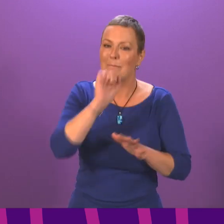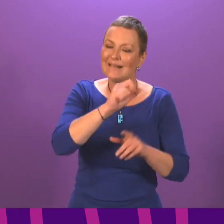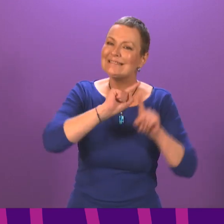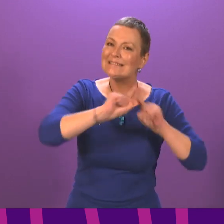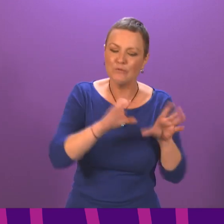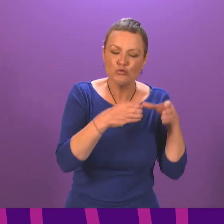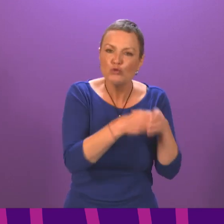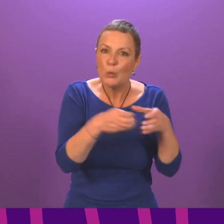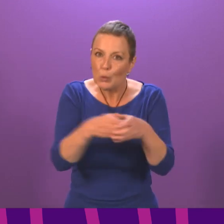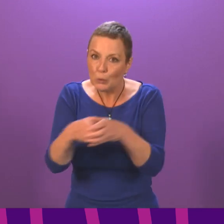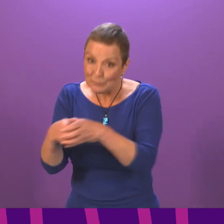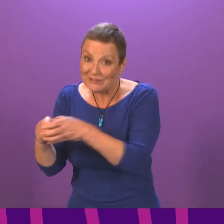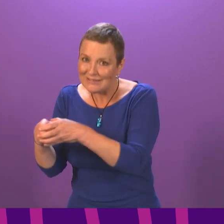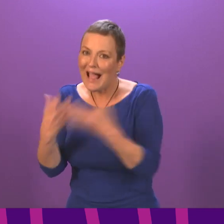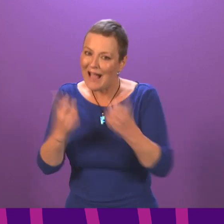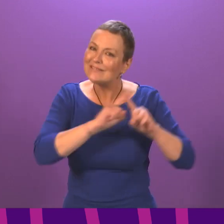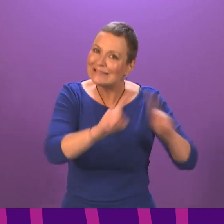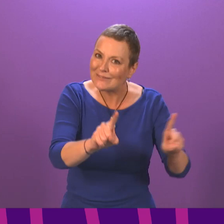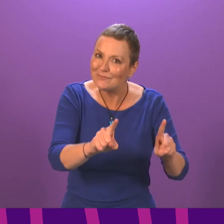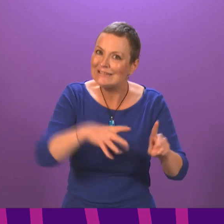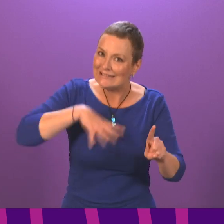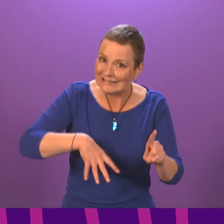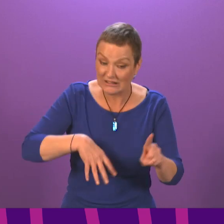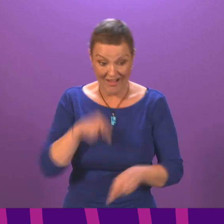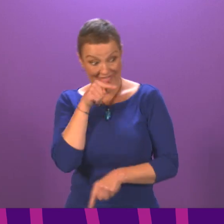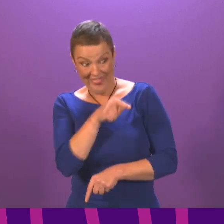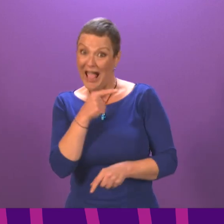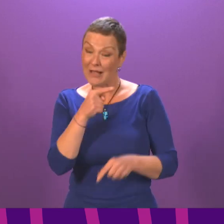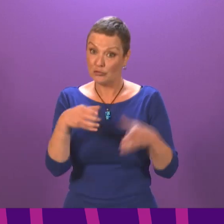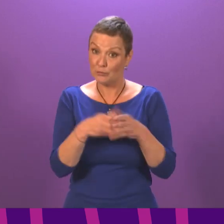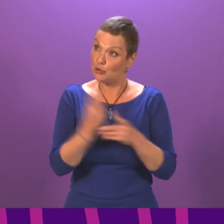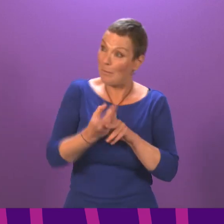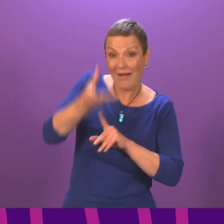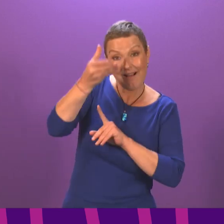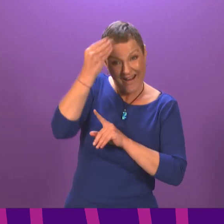member is asking about begins in January and it will be completed as quickly as possible.